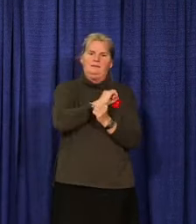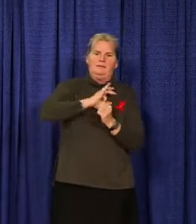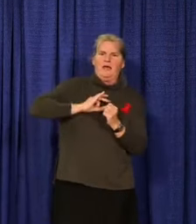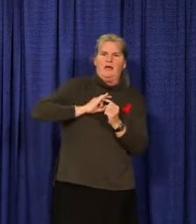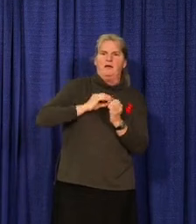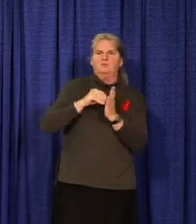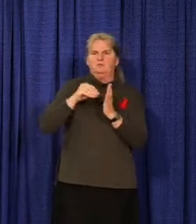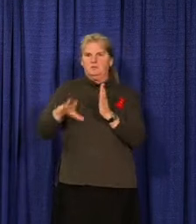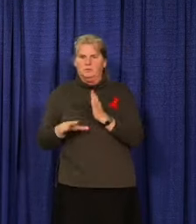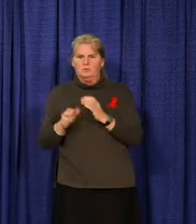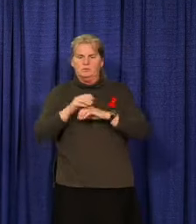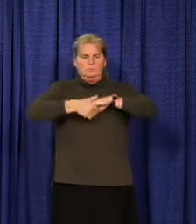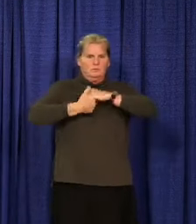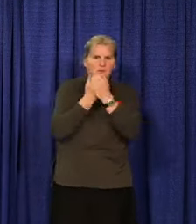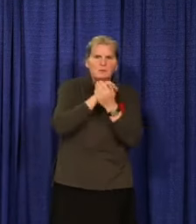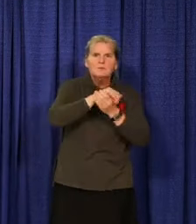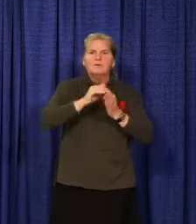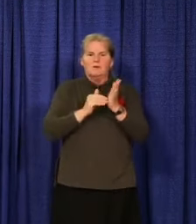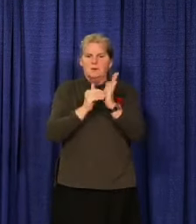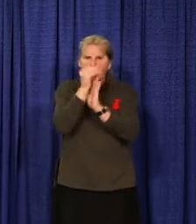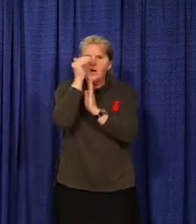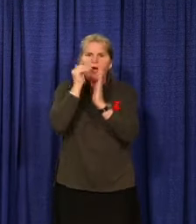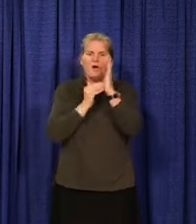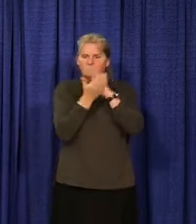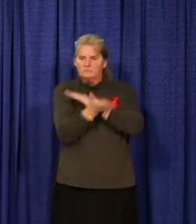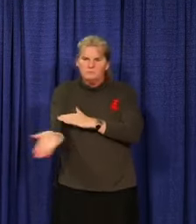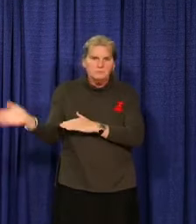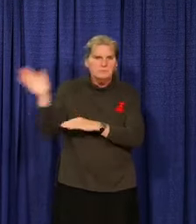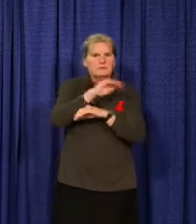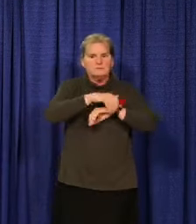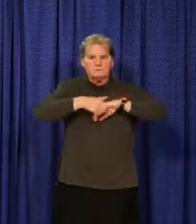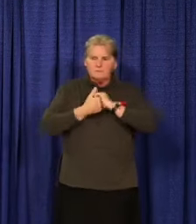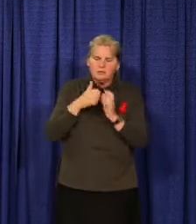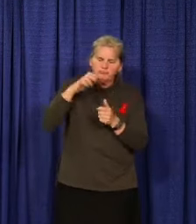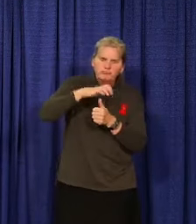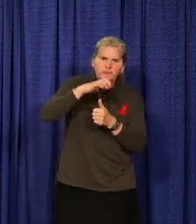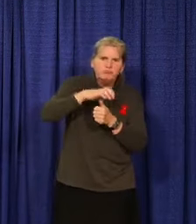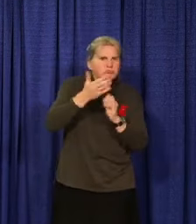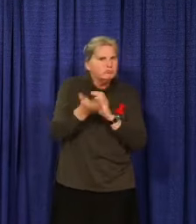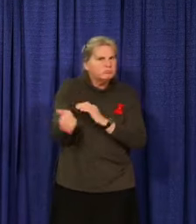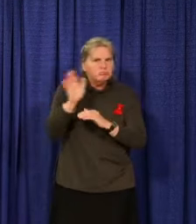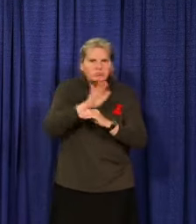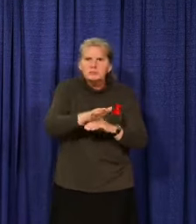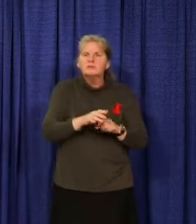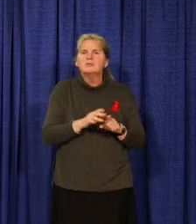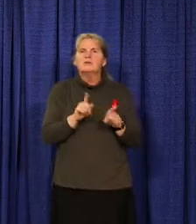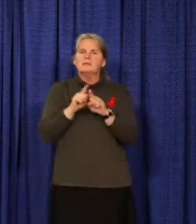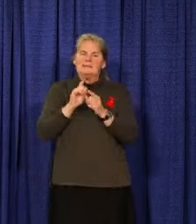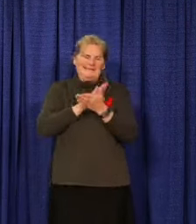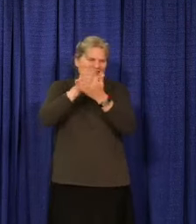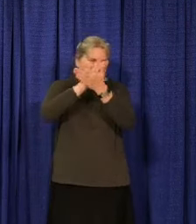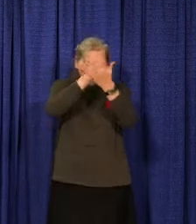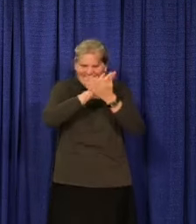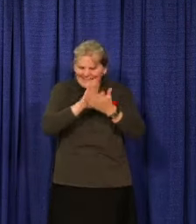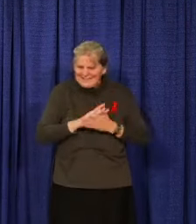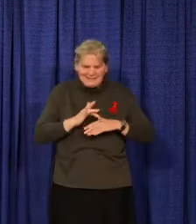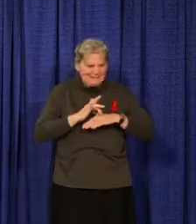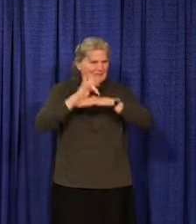staff, washing and standardizing hands regularly during the school day, regular cleaning and